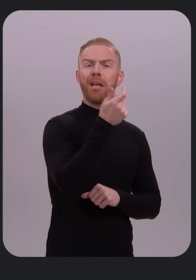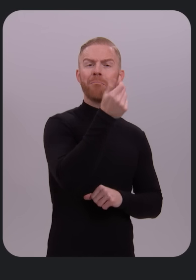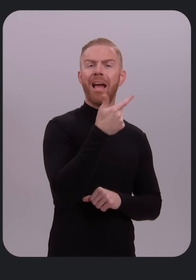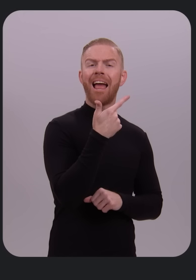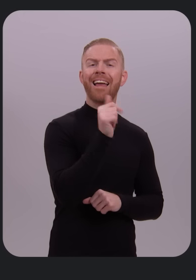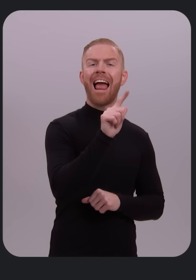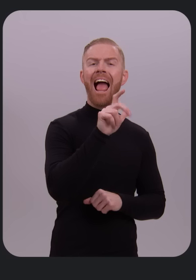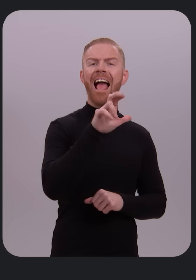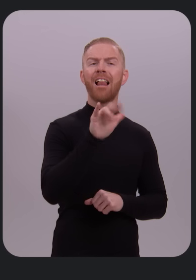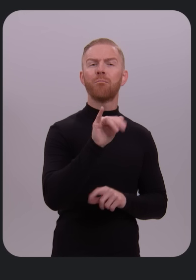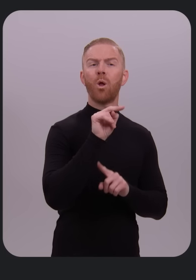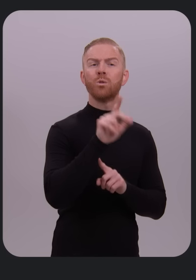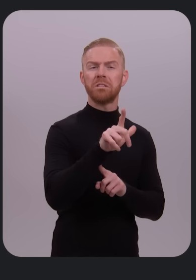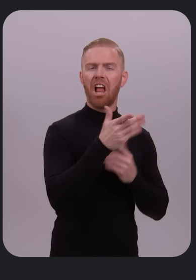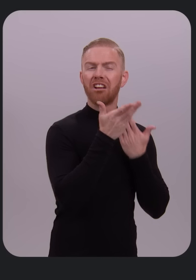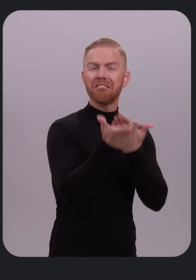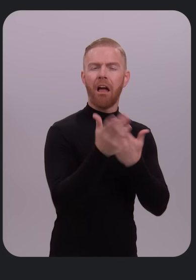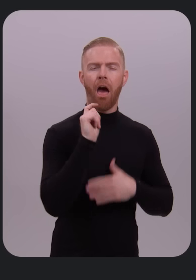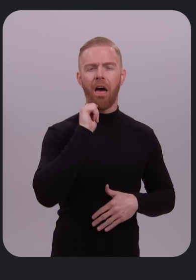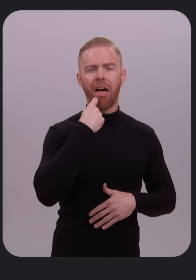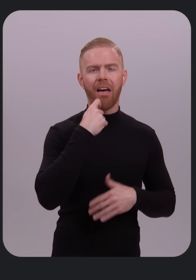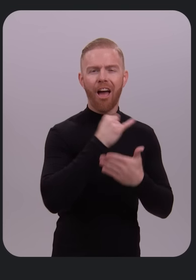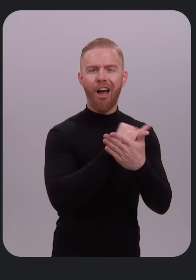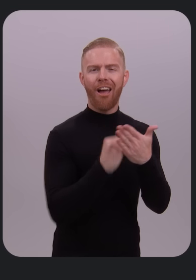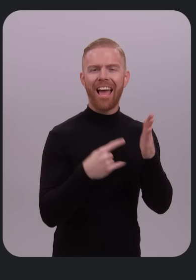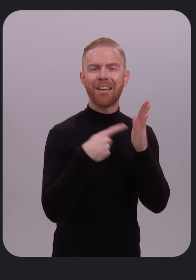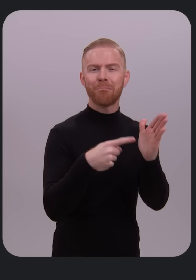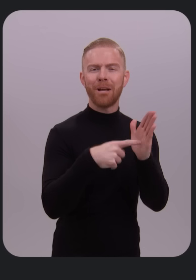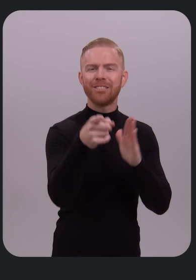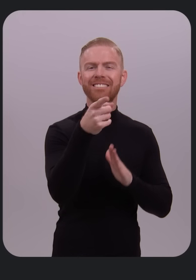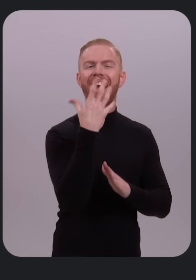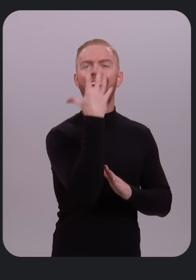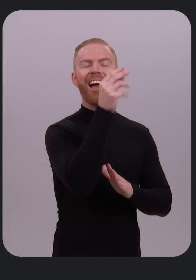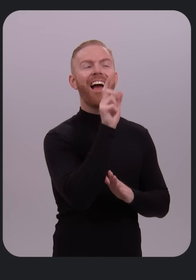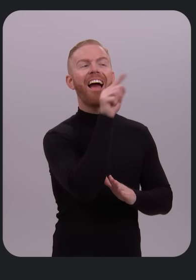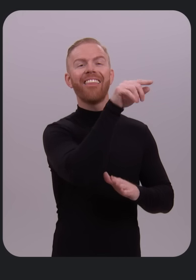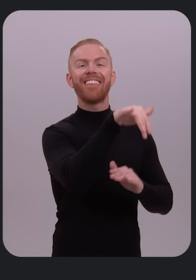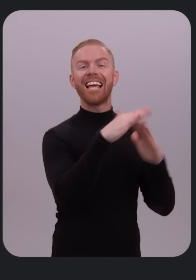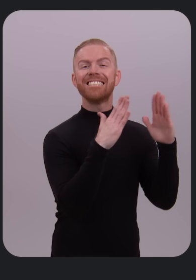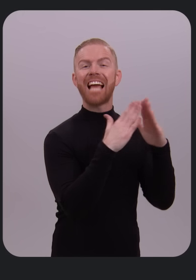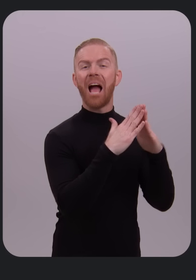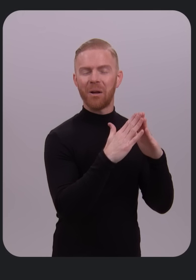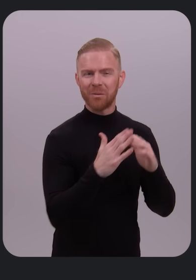it suggests some cool art exhibits to check out while you're in town. But that's not all.